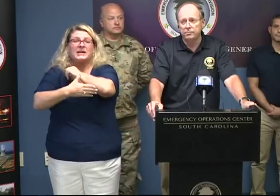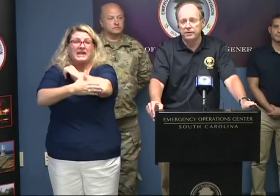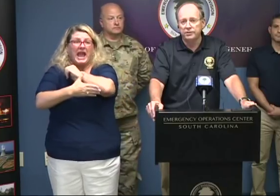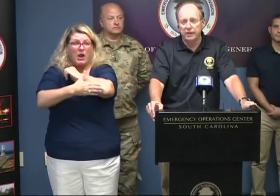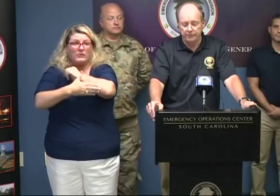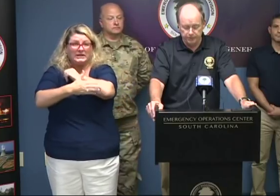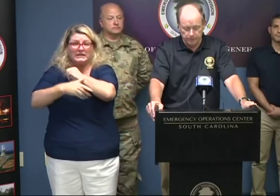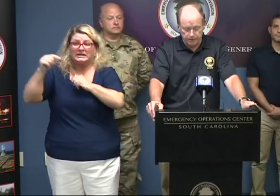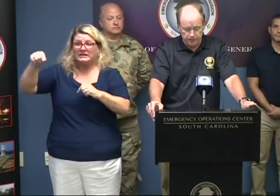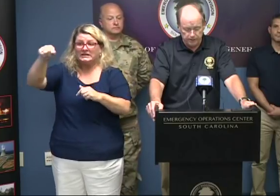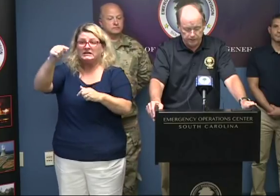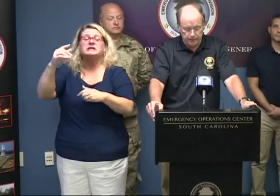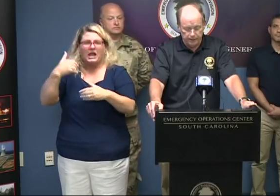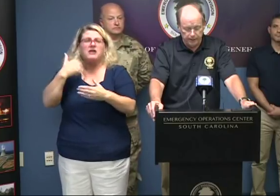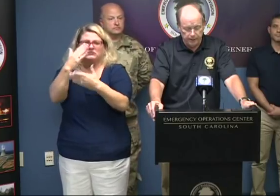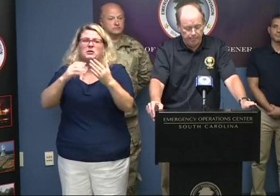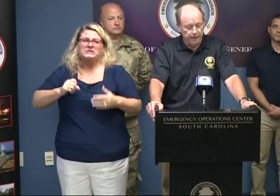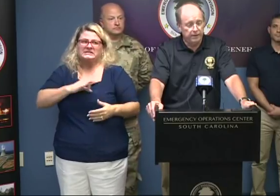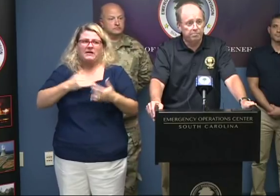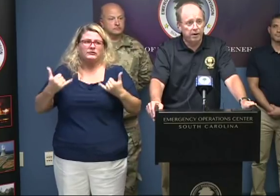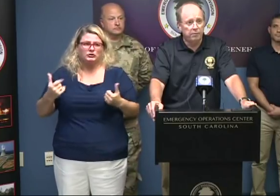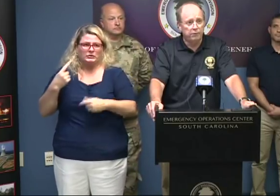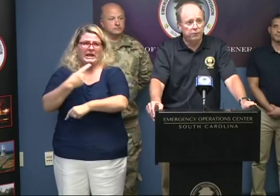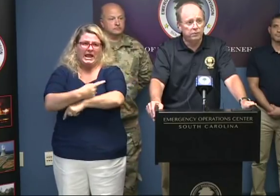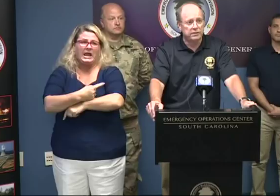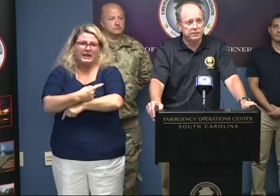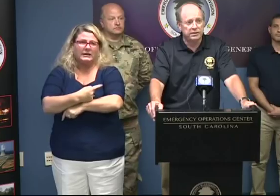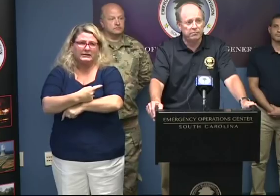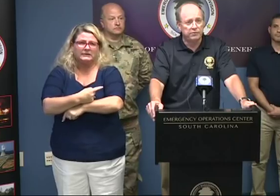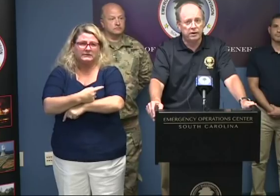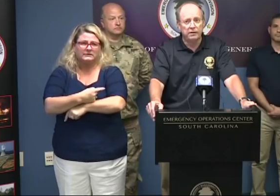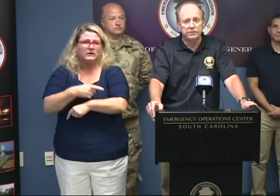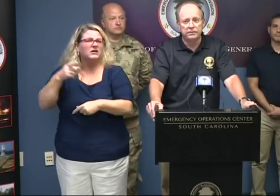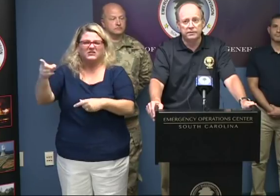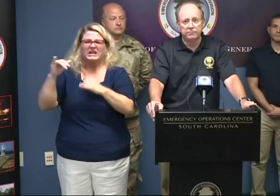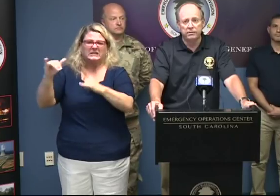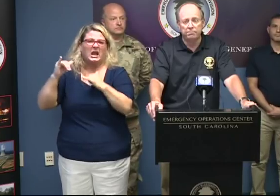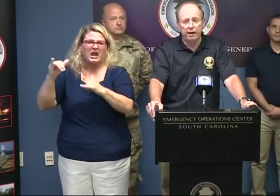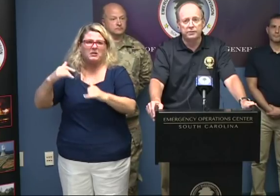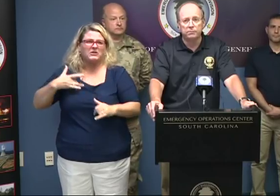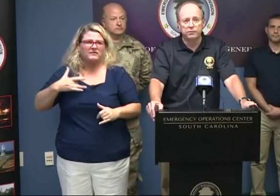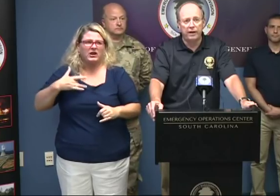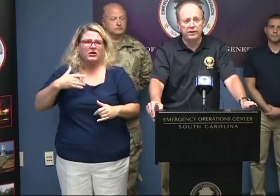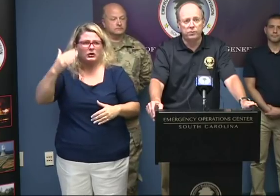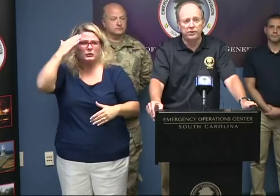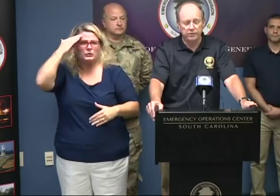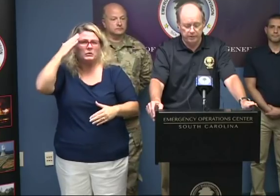are being staffed to some extent today. And their primary focus is the same as ours. It's the possible evacuation